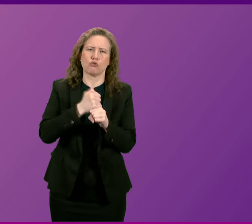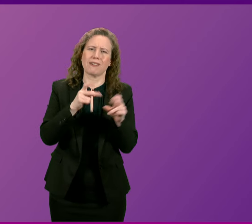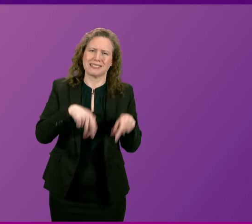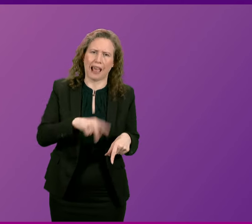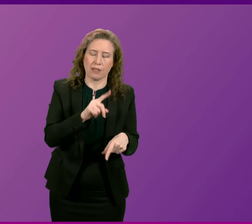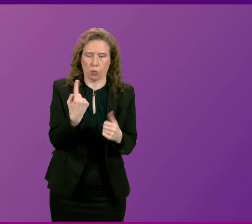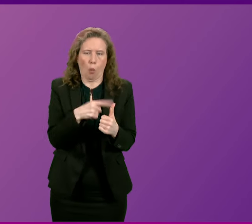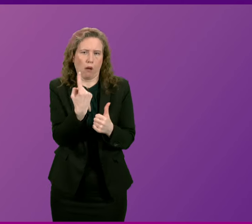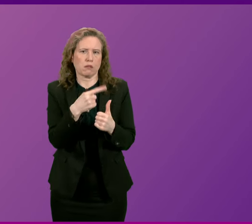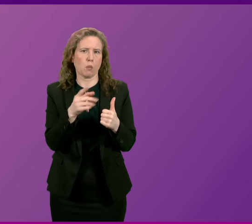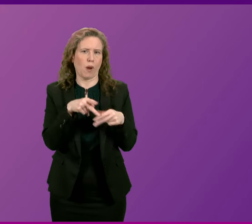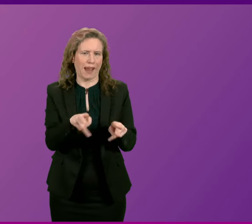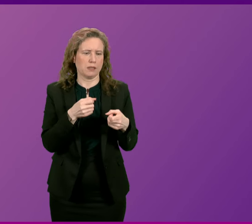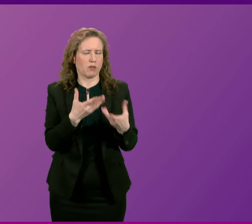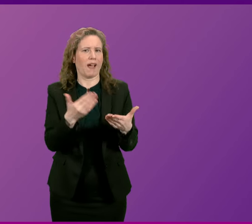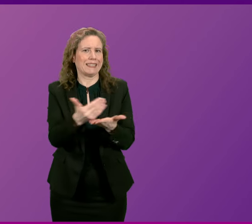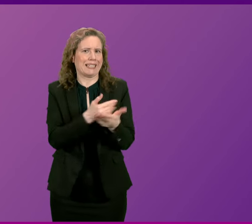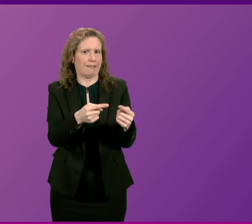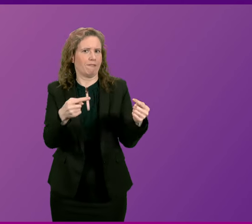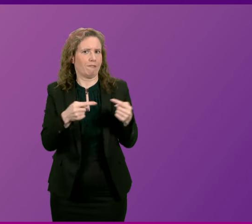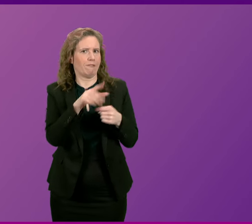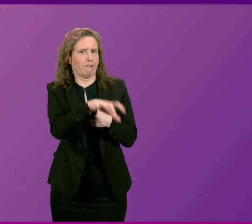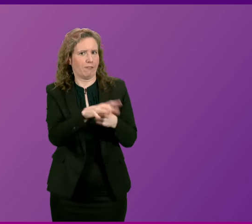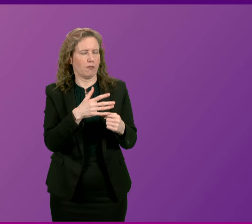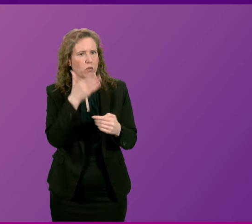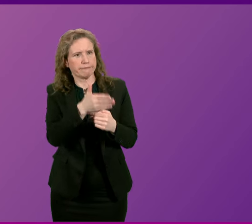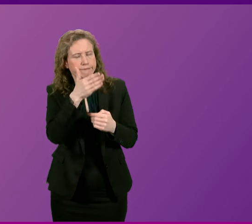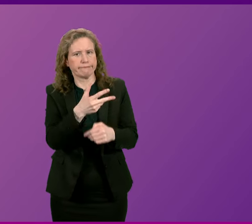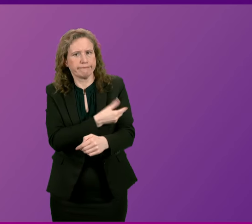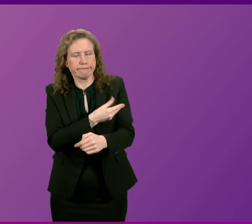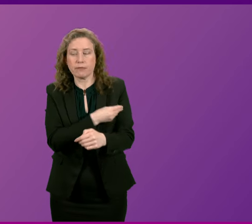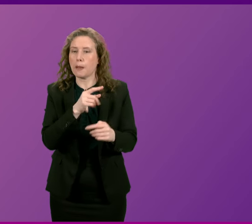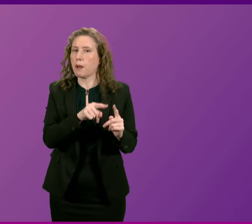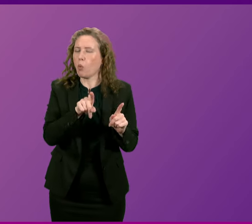Minister confirm that there will be clear referral pathways to residential rehab for those presenting